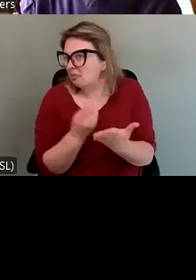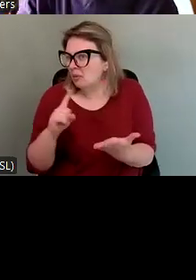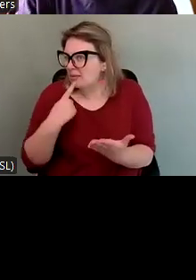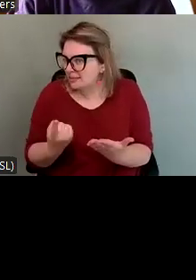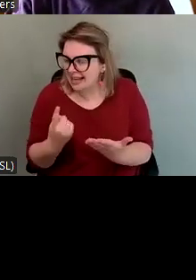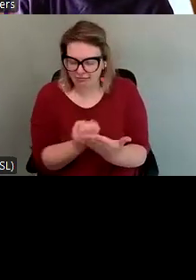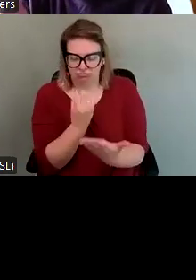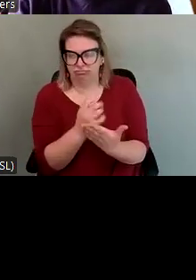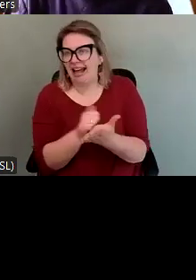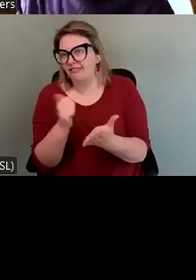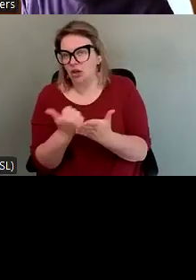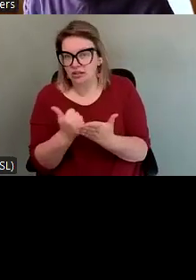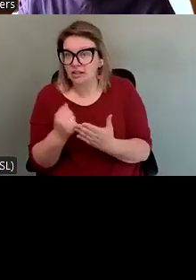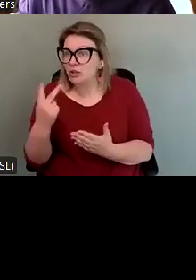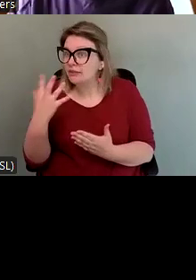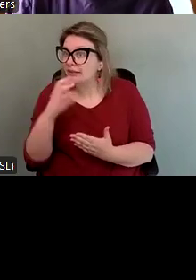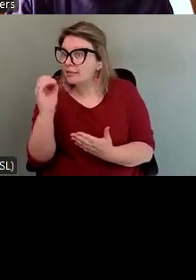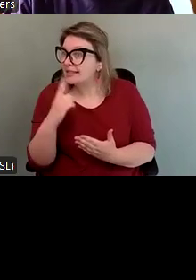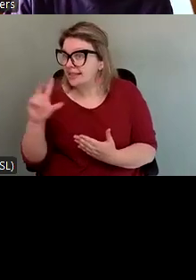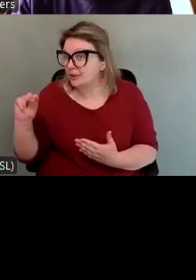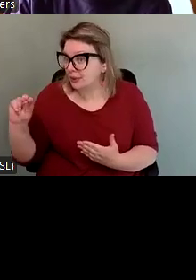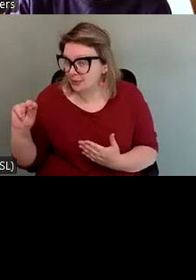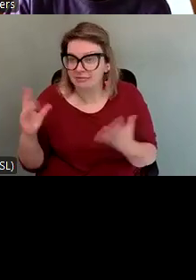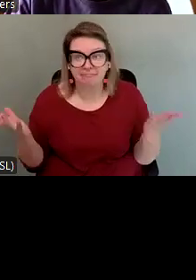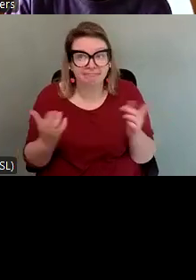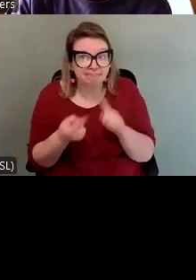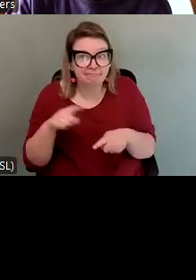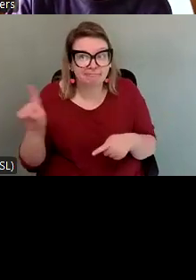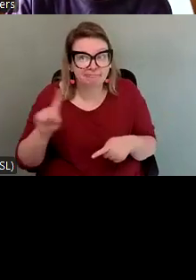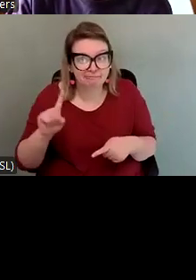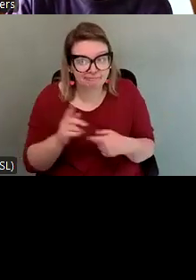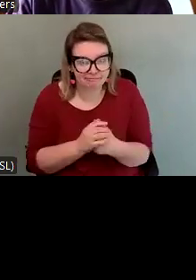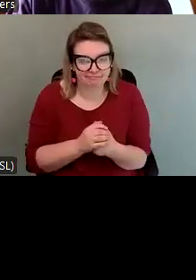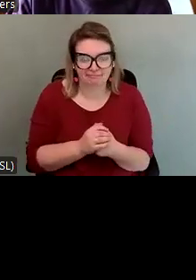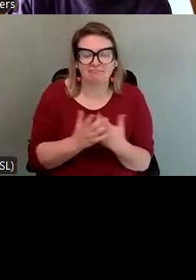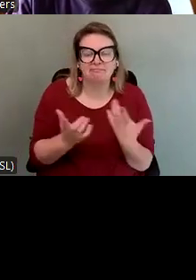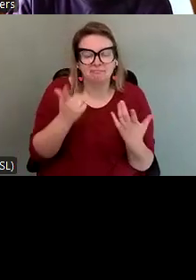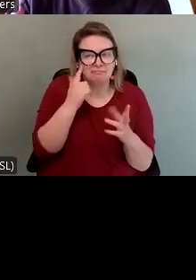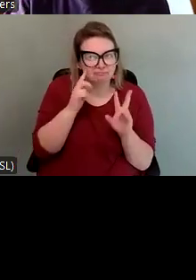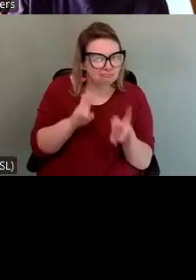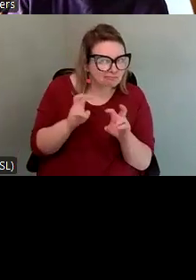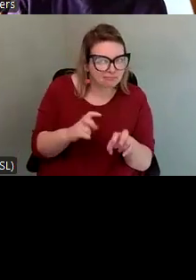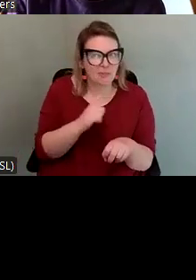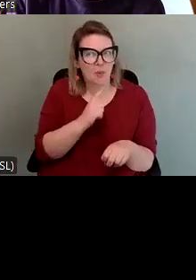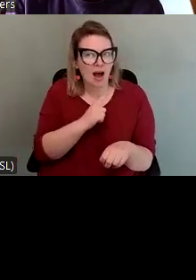25% you're saying, "No, it's not true." What we're going to do now is dig into the reasons why we think this,